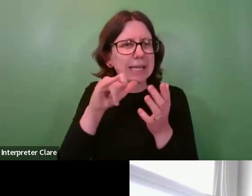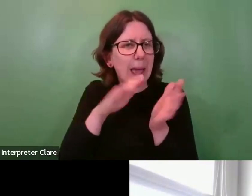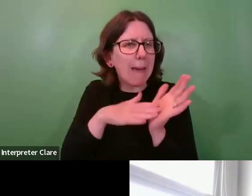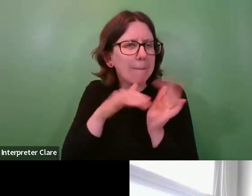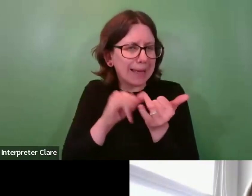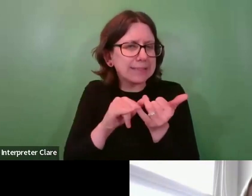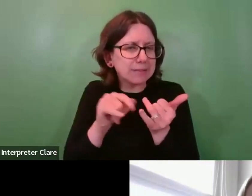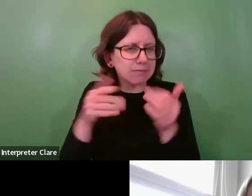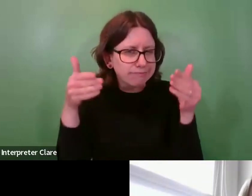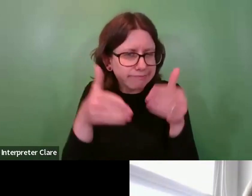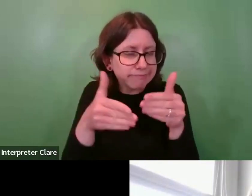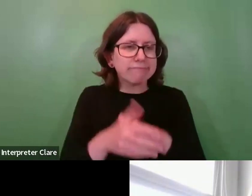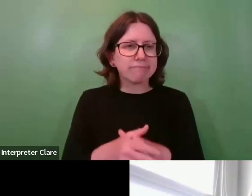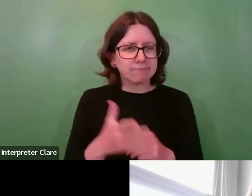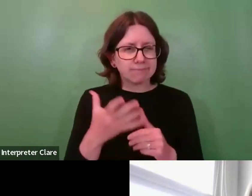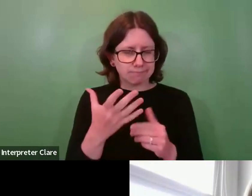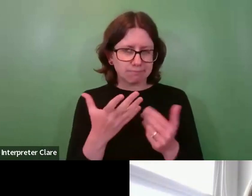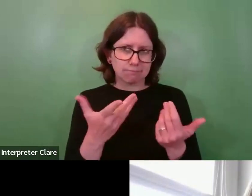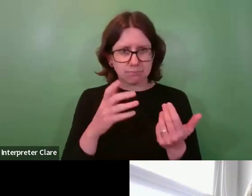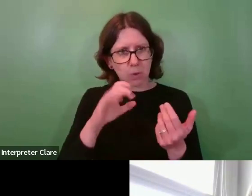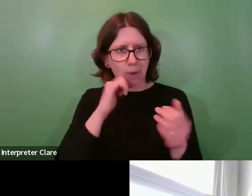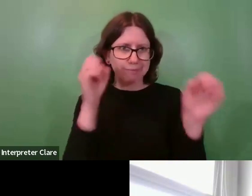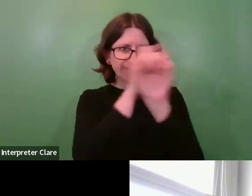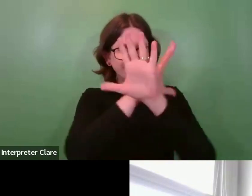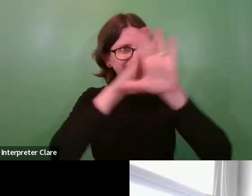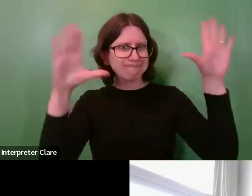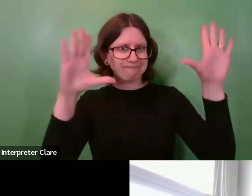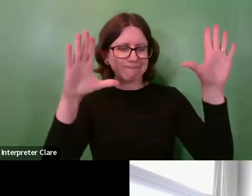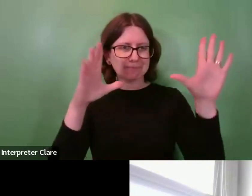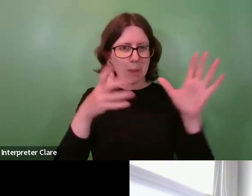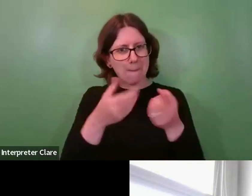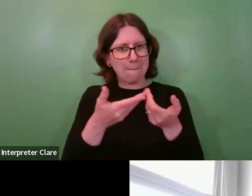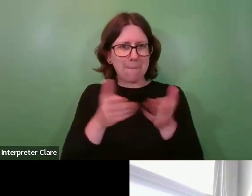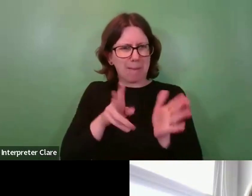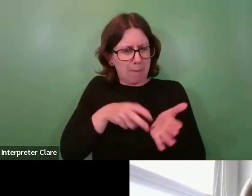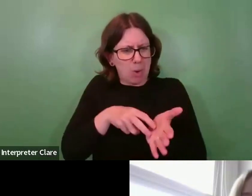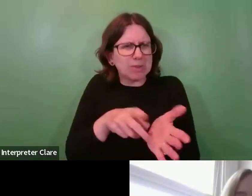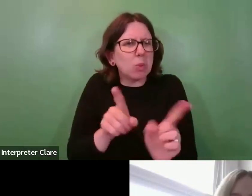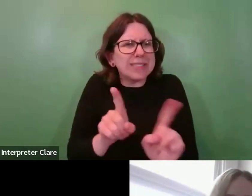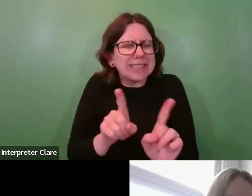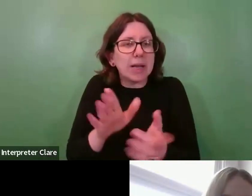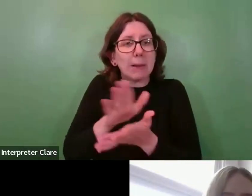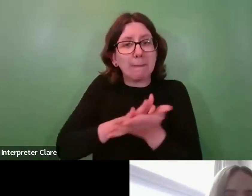So to give you a bit of an overview about what public appointments are, they are board member roles at public bodies.